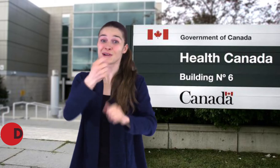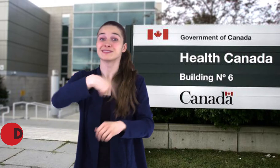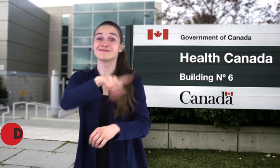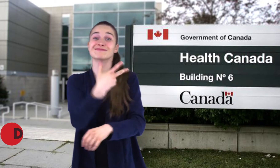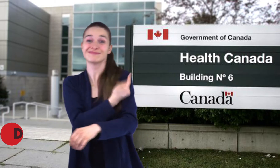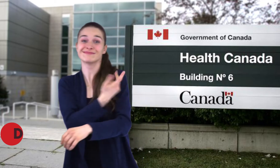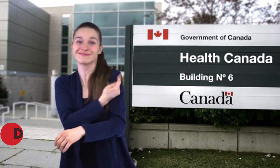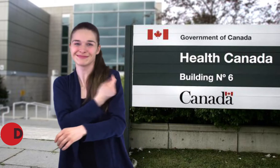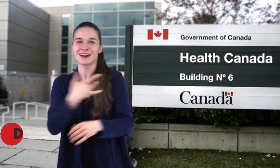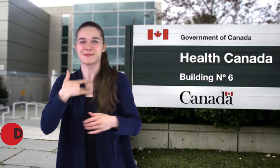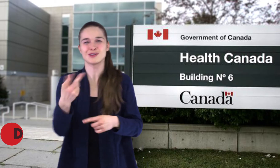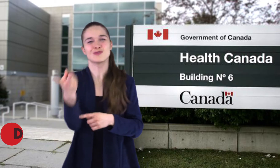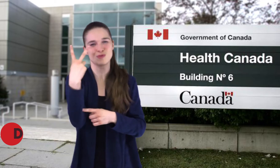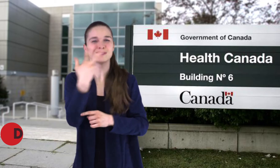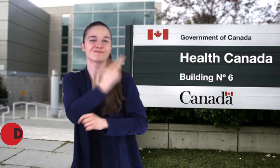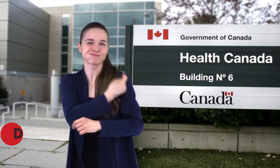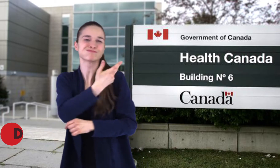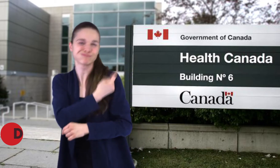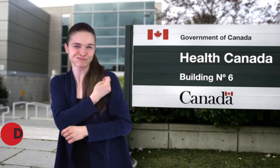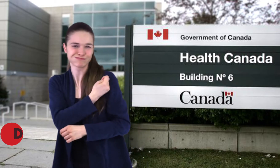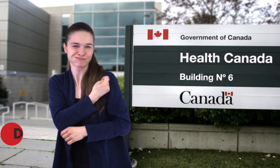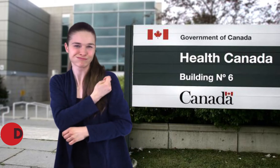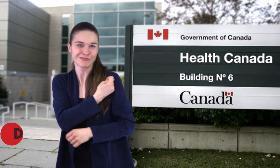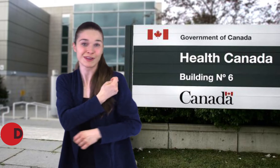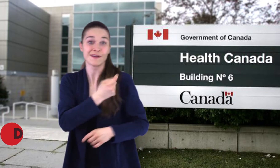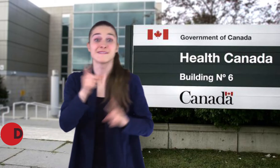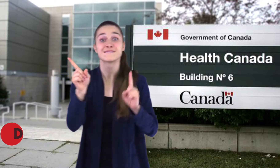Most vaccines are given in two shots,